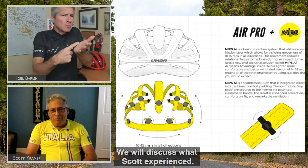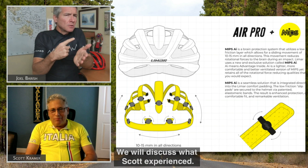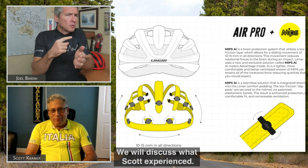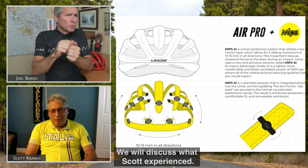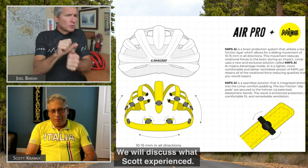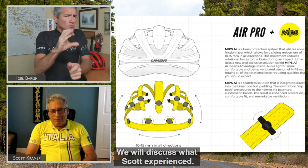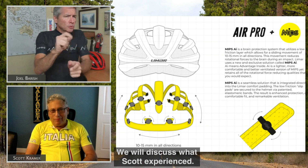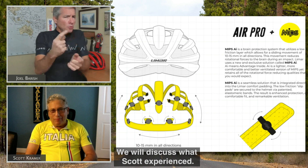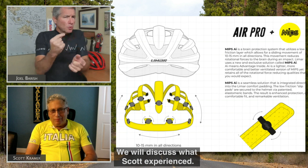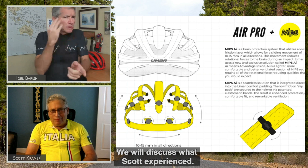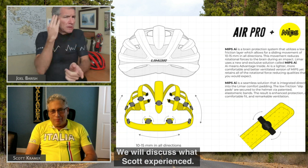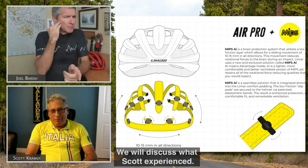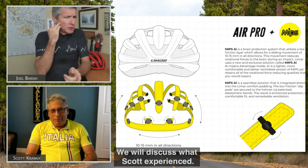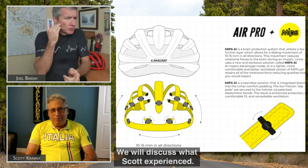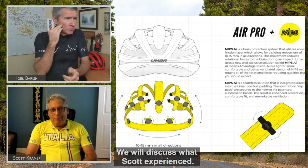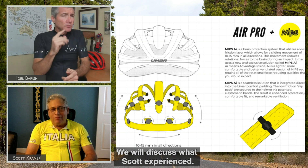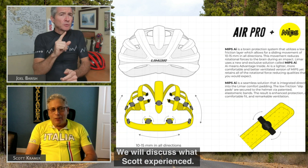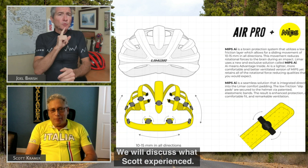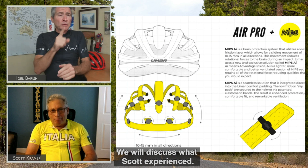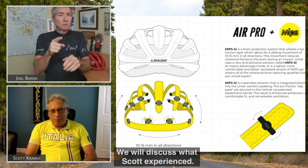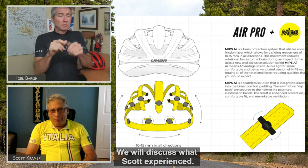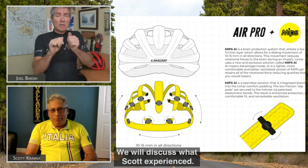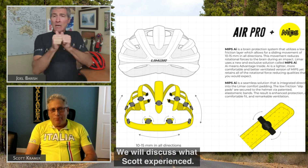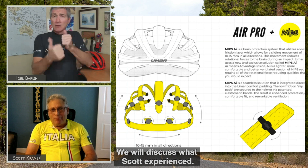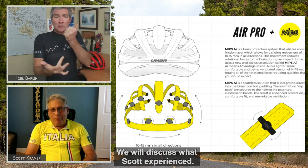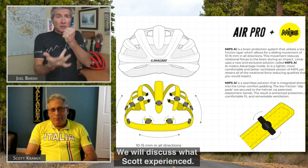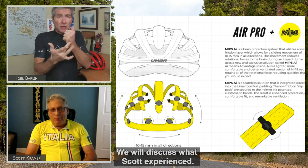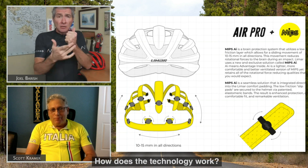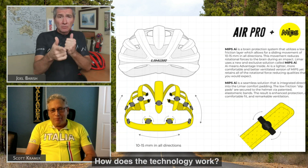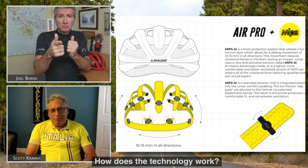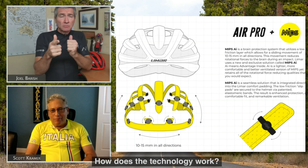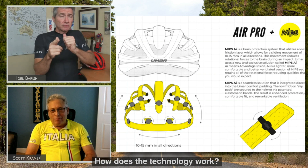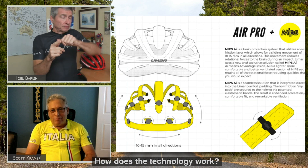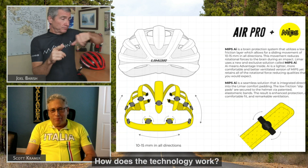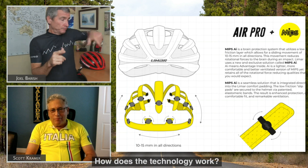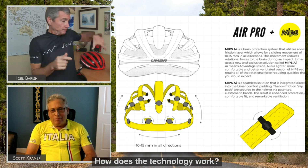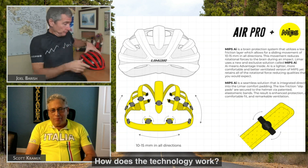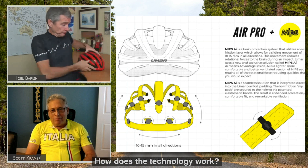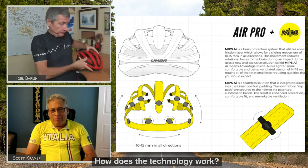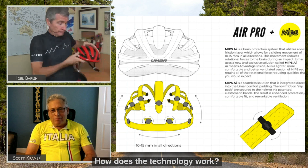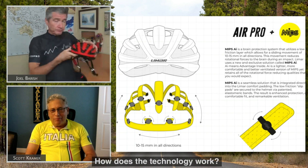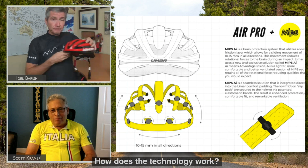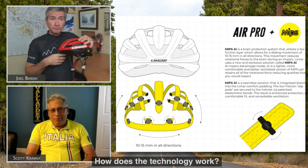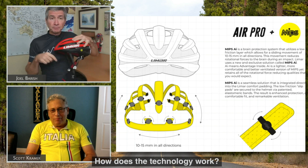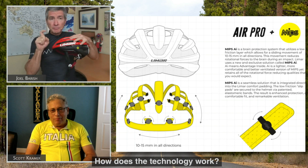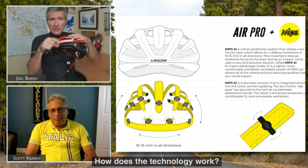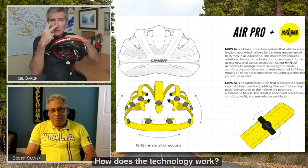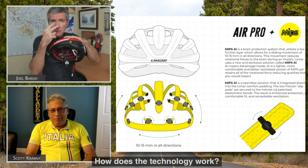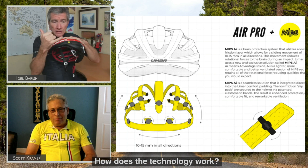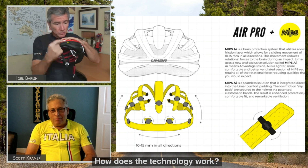We will discuss what Scott experienced. How does the technology work?